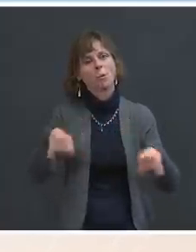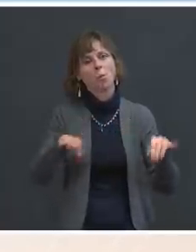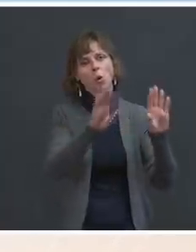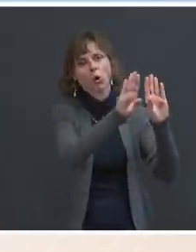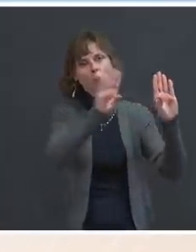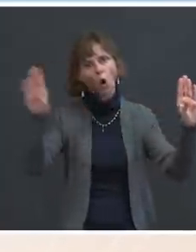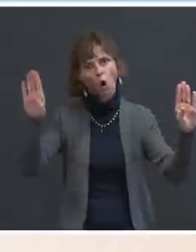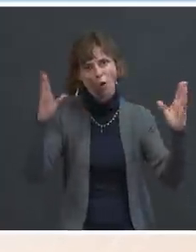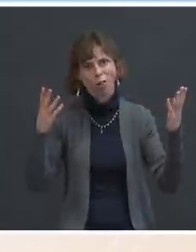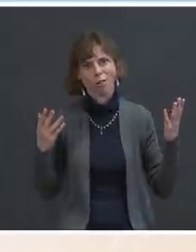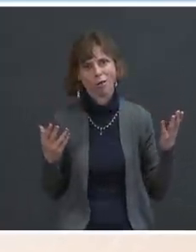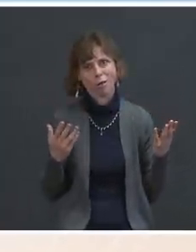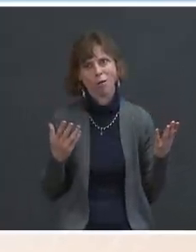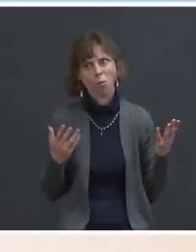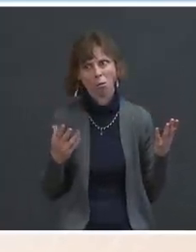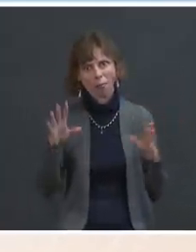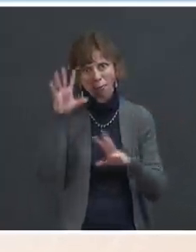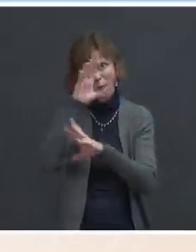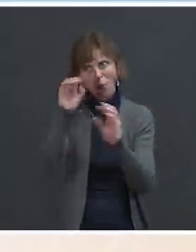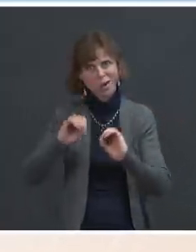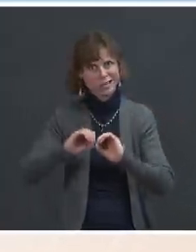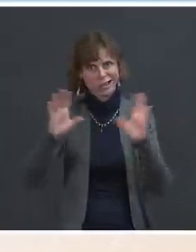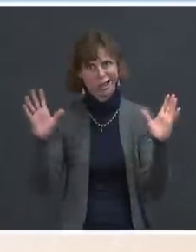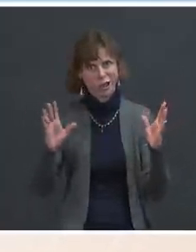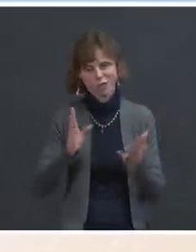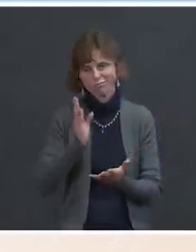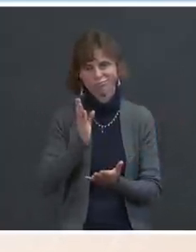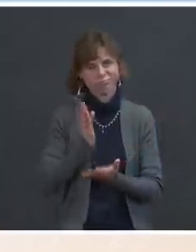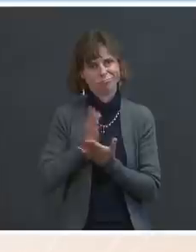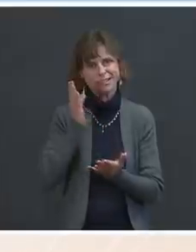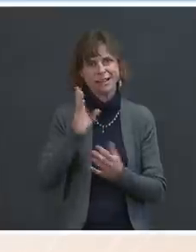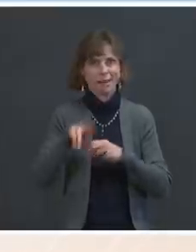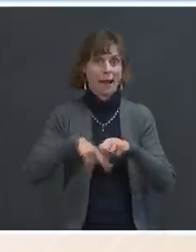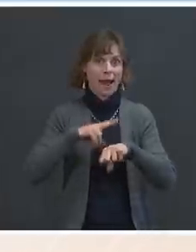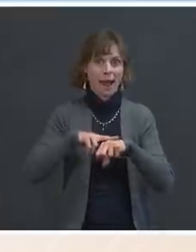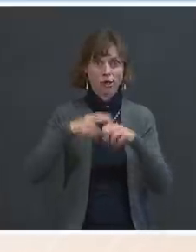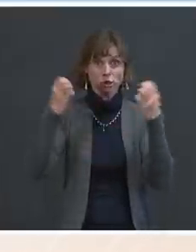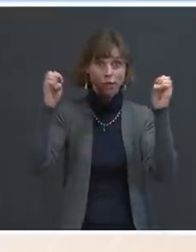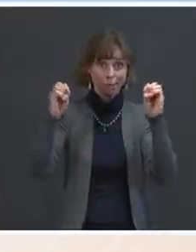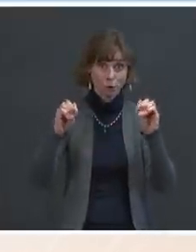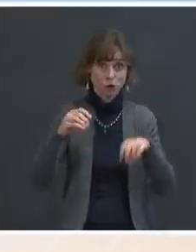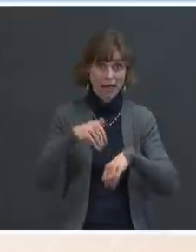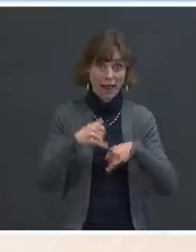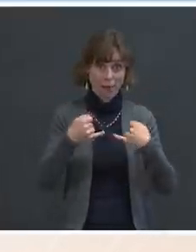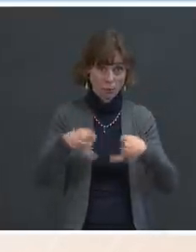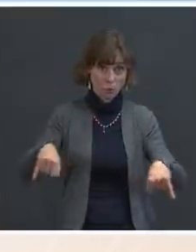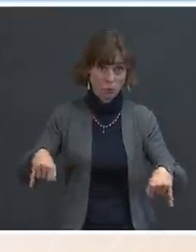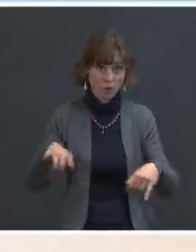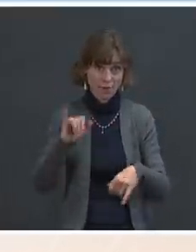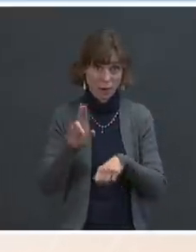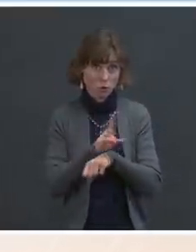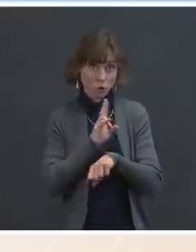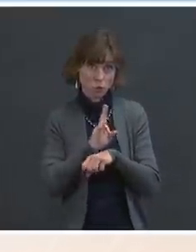about ending the national emergency or the emergency at the border that -- that was used to justify the wall